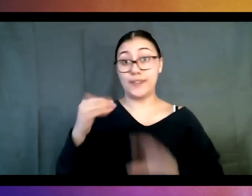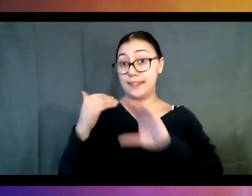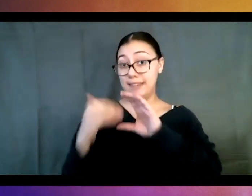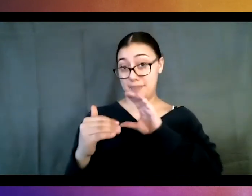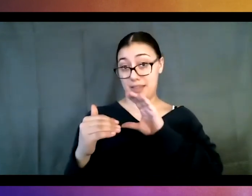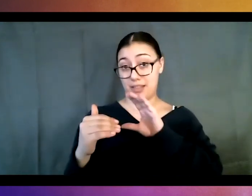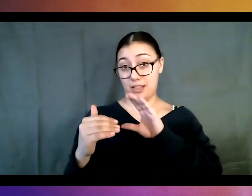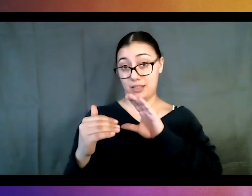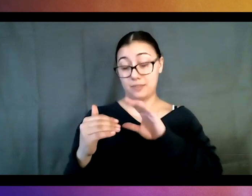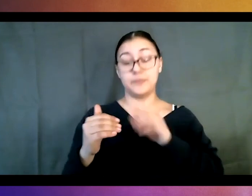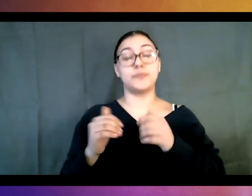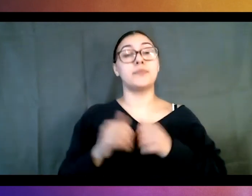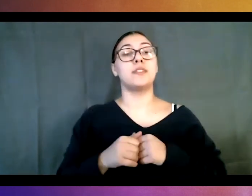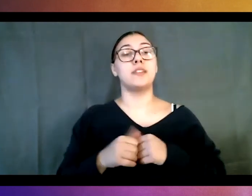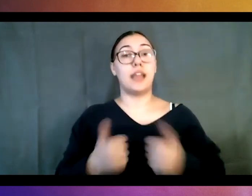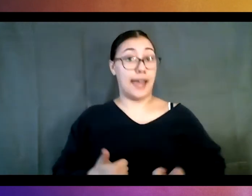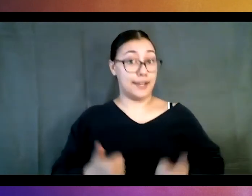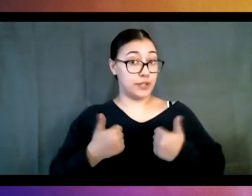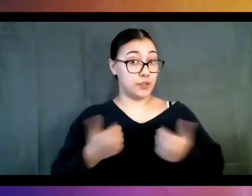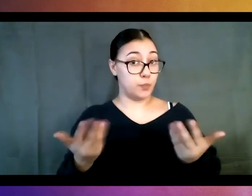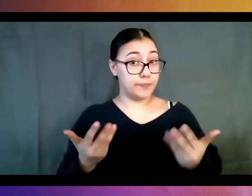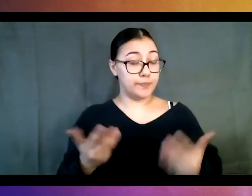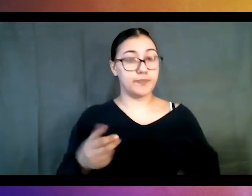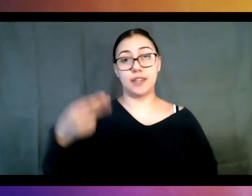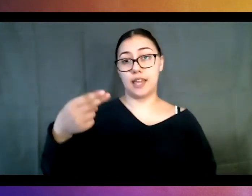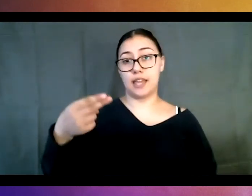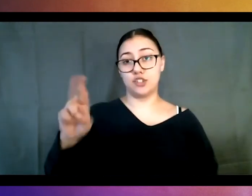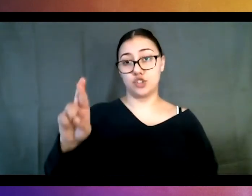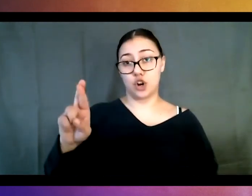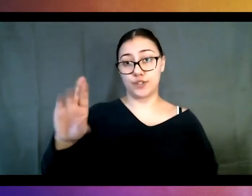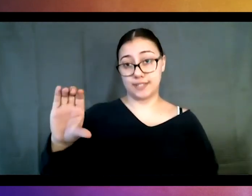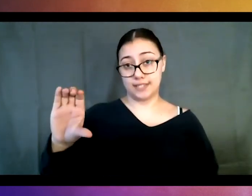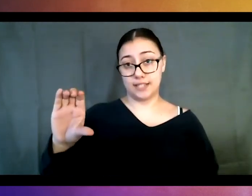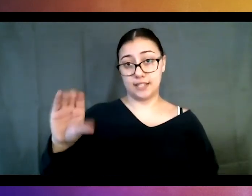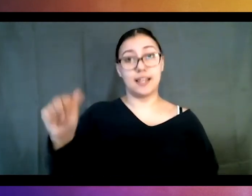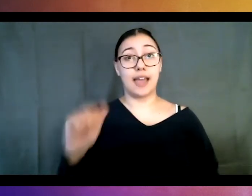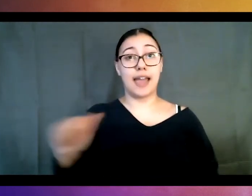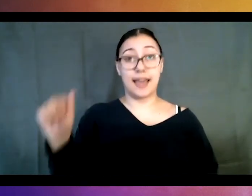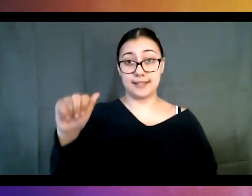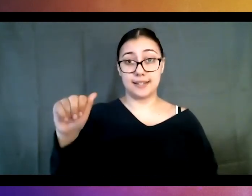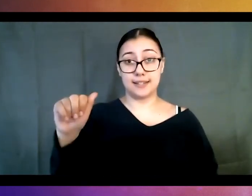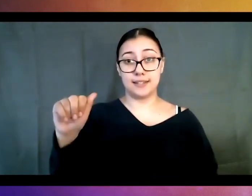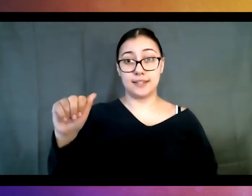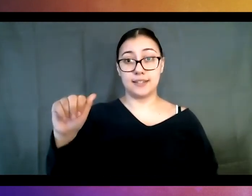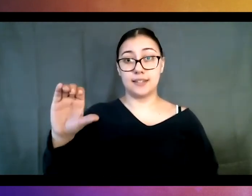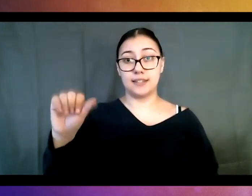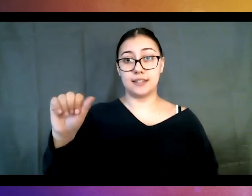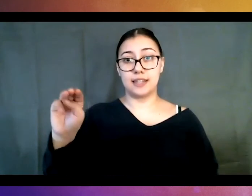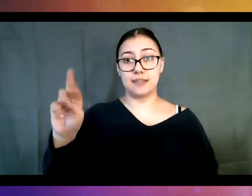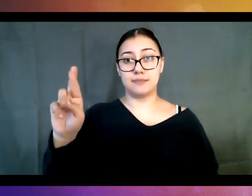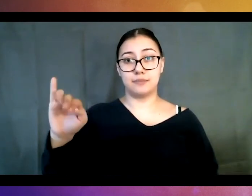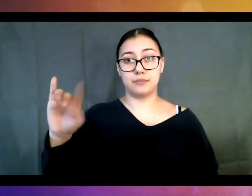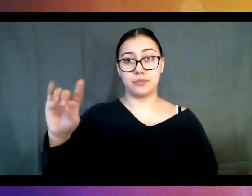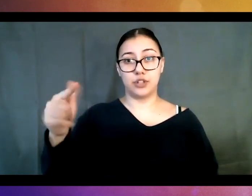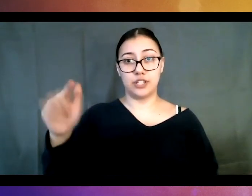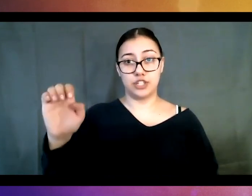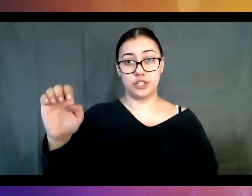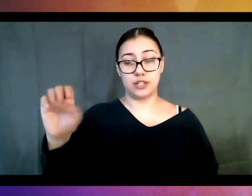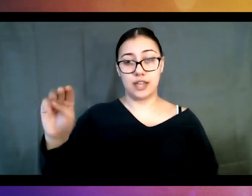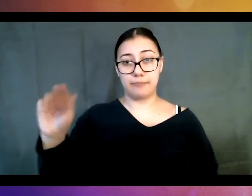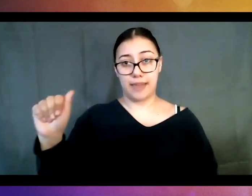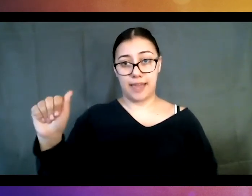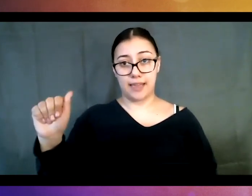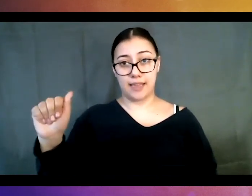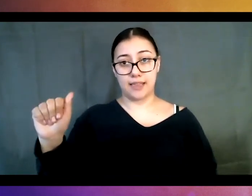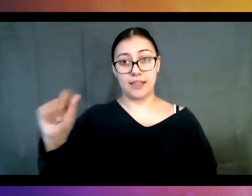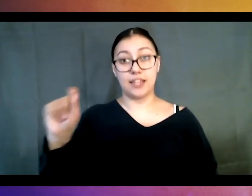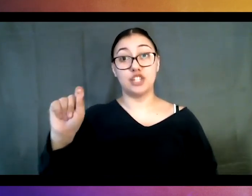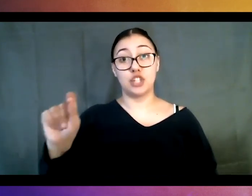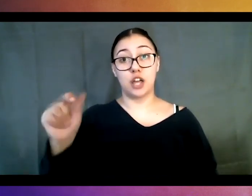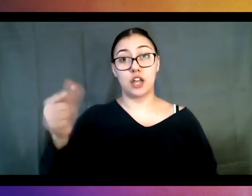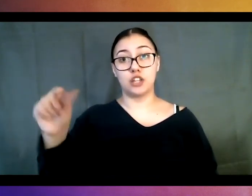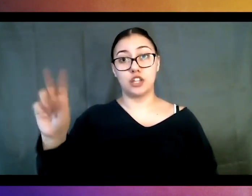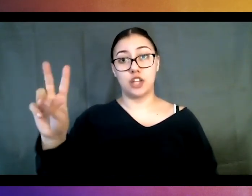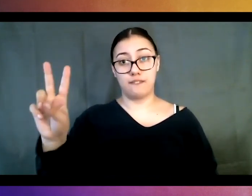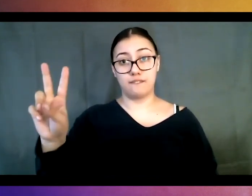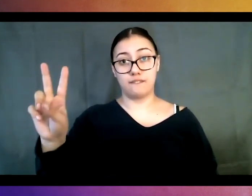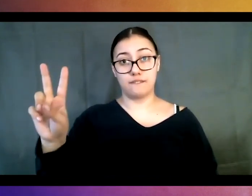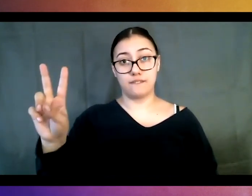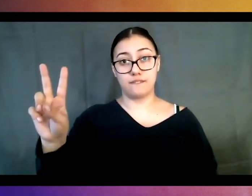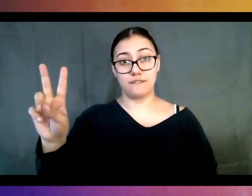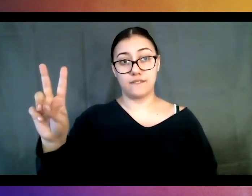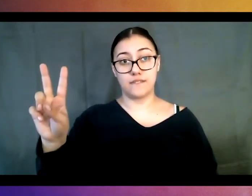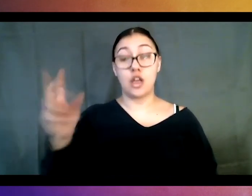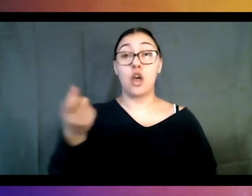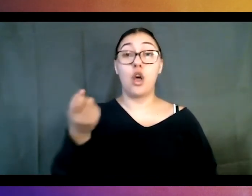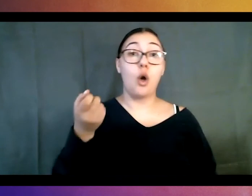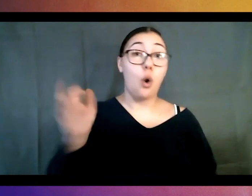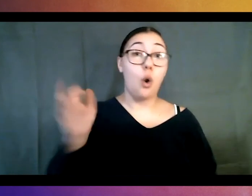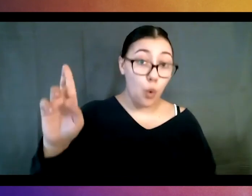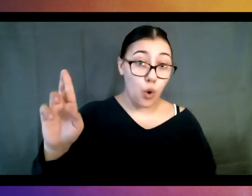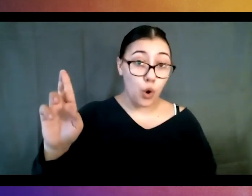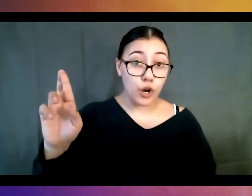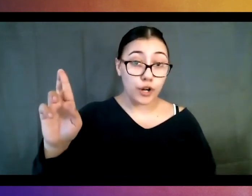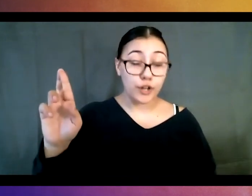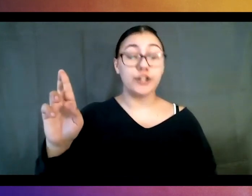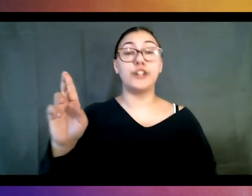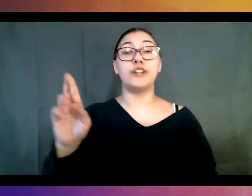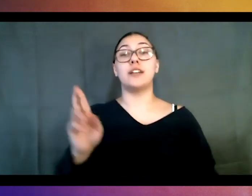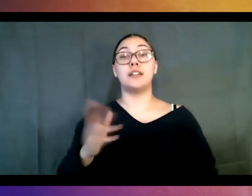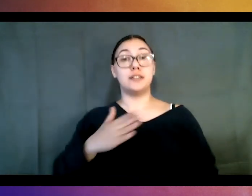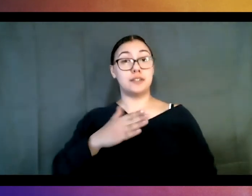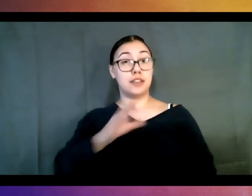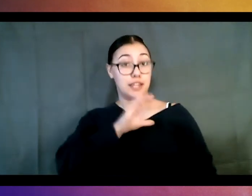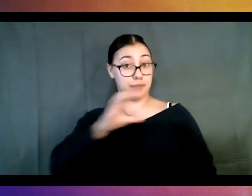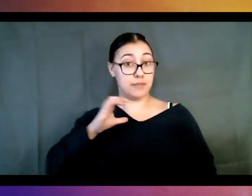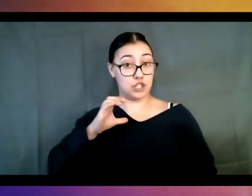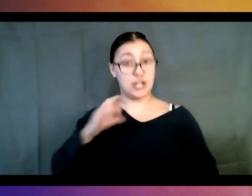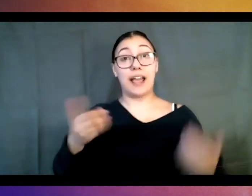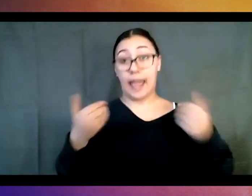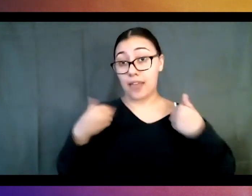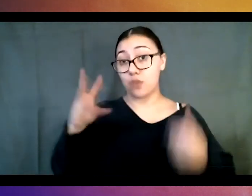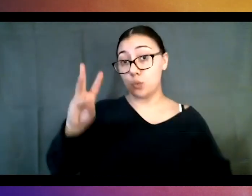to HRC@CambridgeMA.gov or go to the commission's website